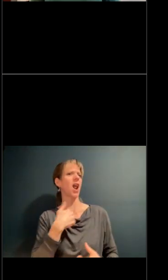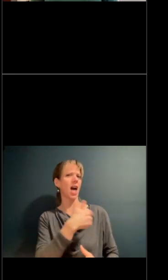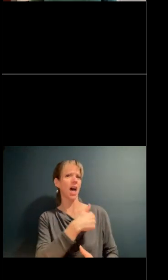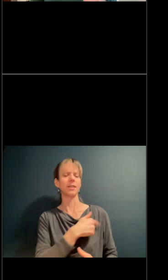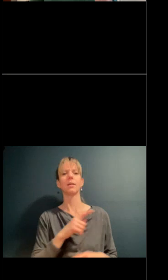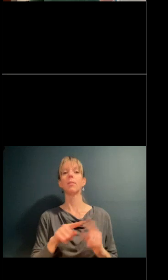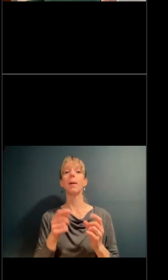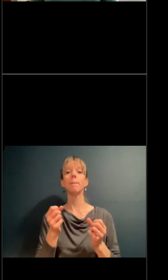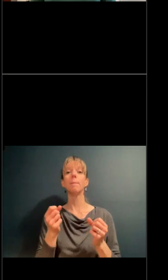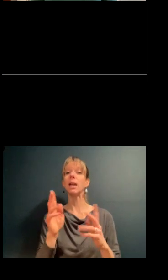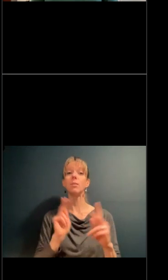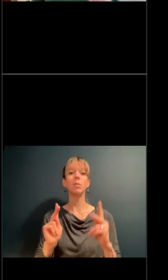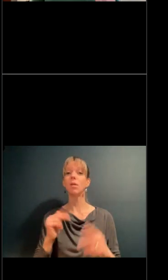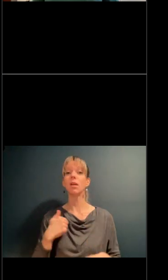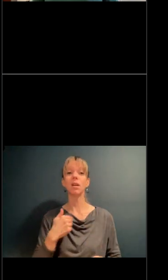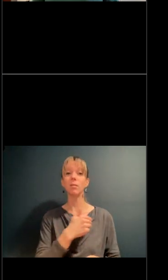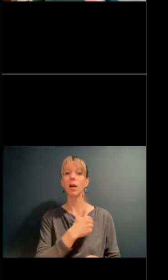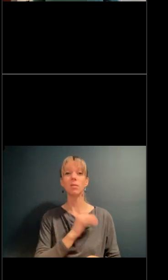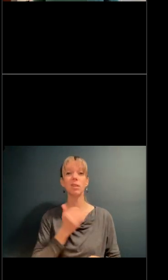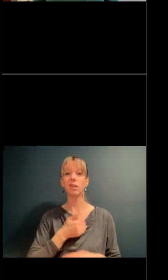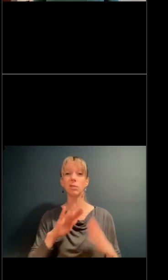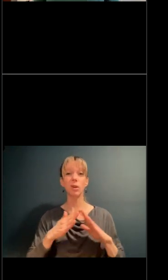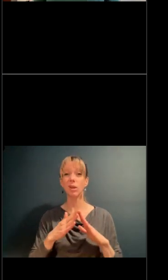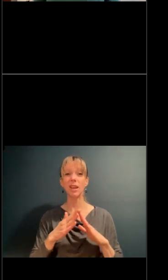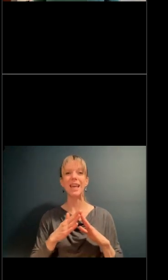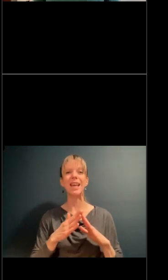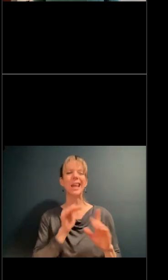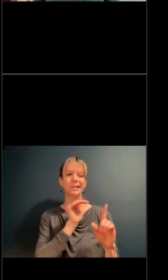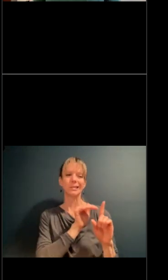of our community need guidance and reminders to do as well.